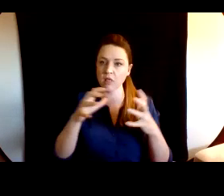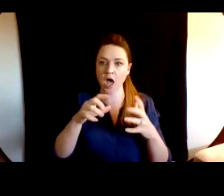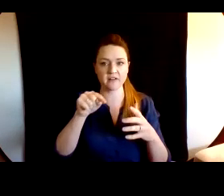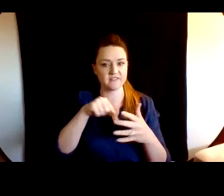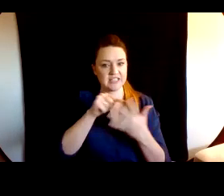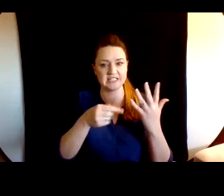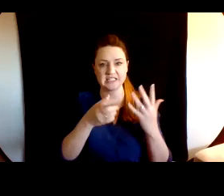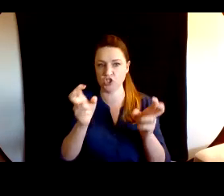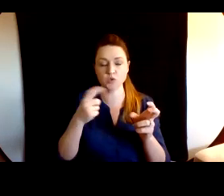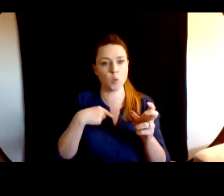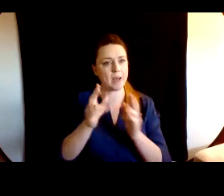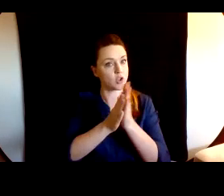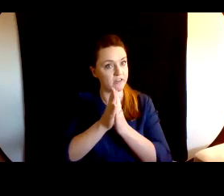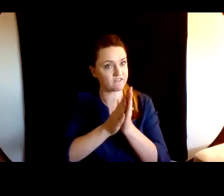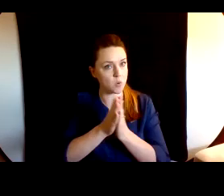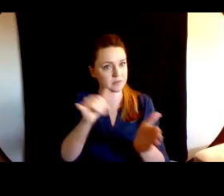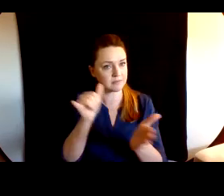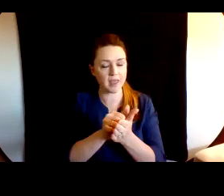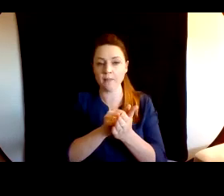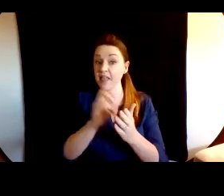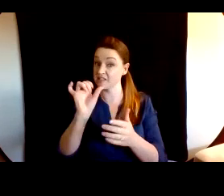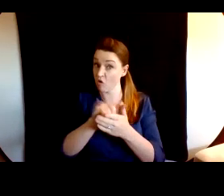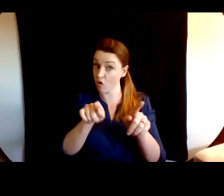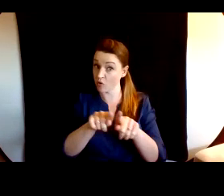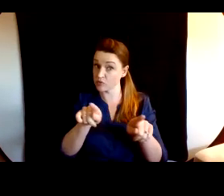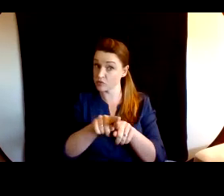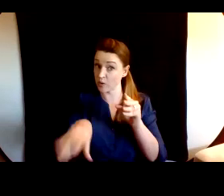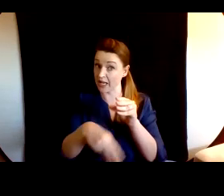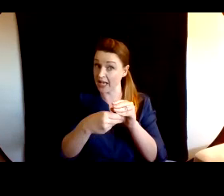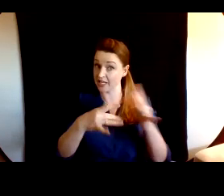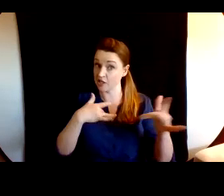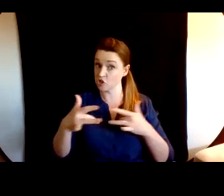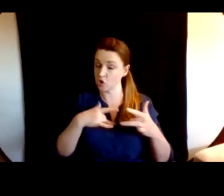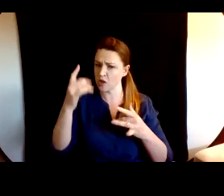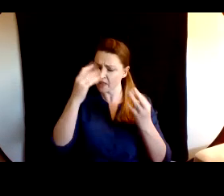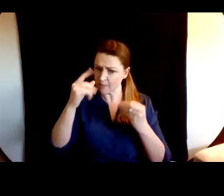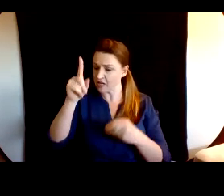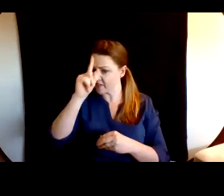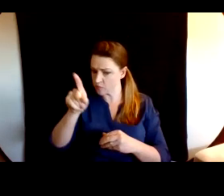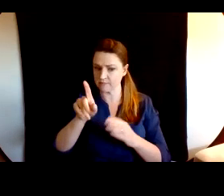I'm really looking forward to that. But that's also a concern. So we wanna think about folks with intellectual and developmental disabilities